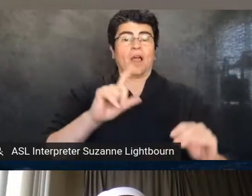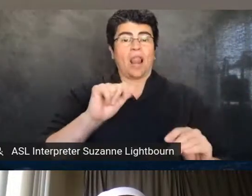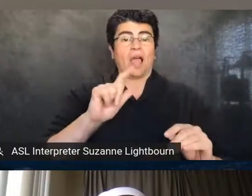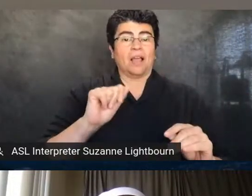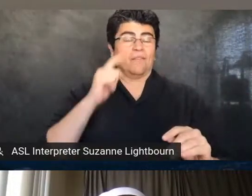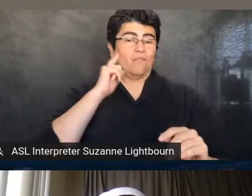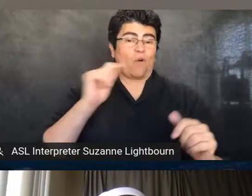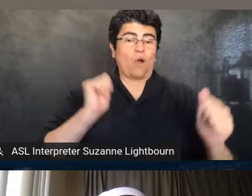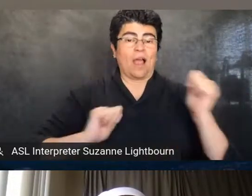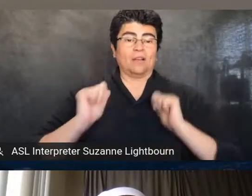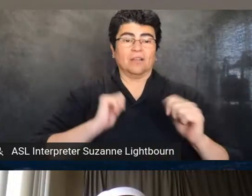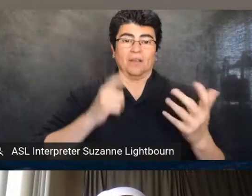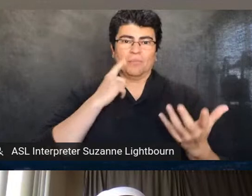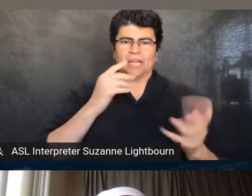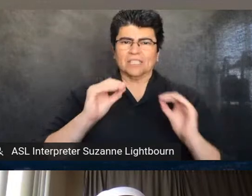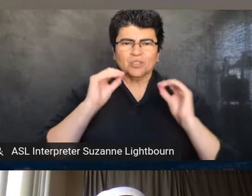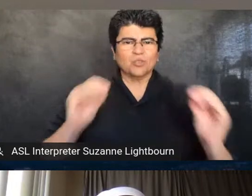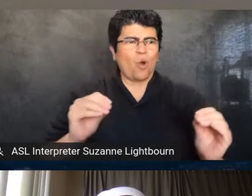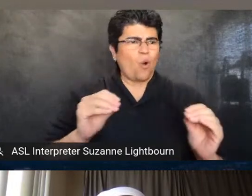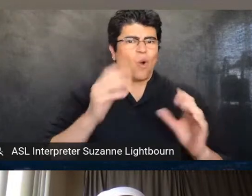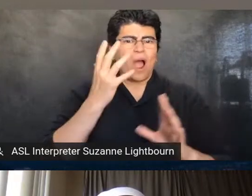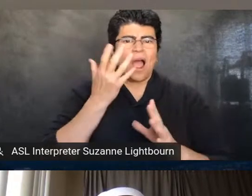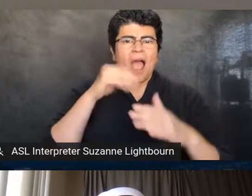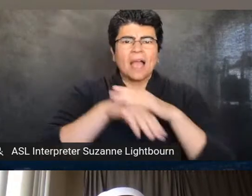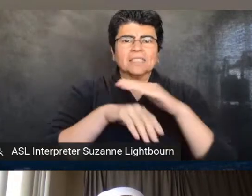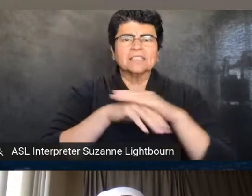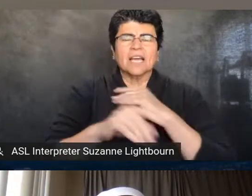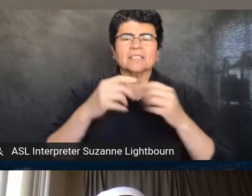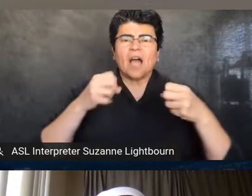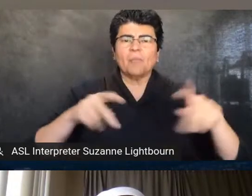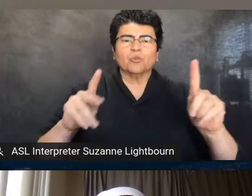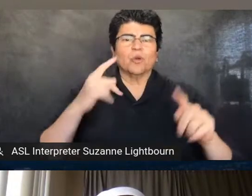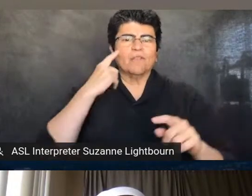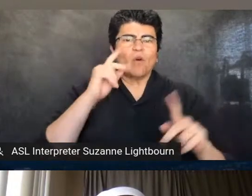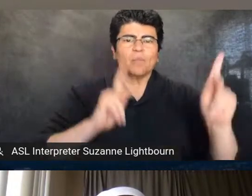and due to the lack of access and opportunities for herself and others with disabilities,